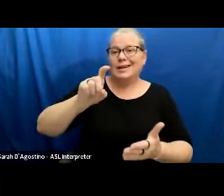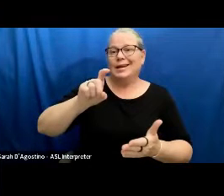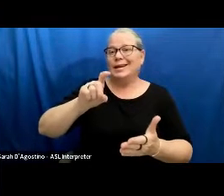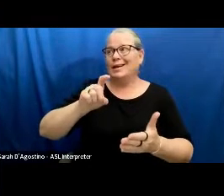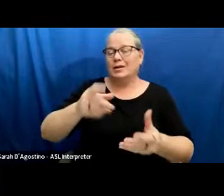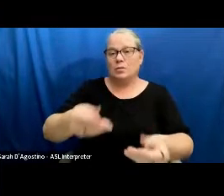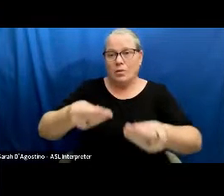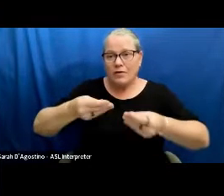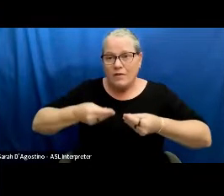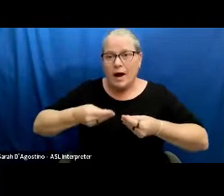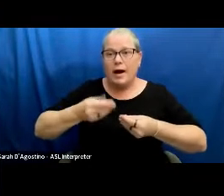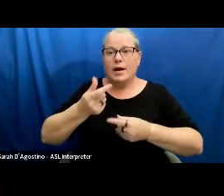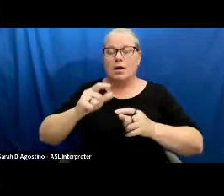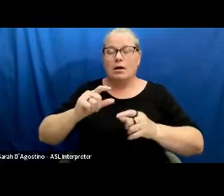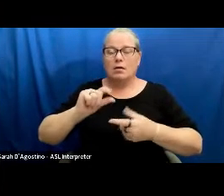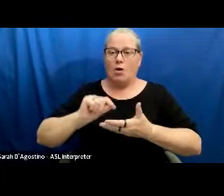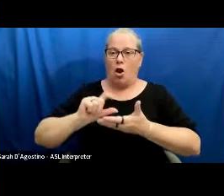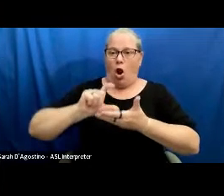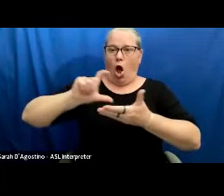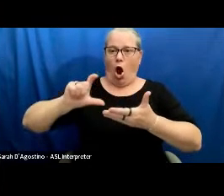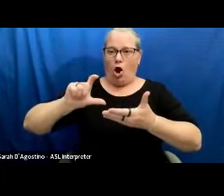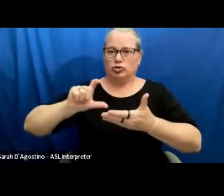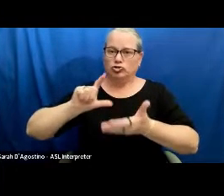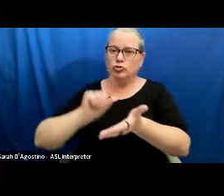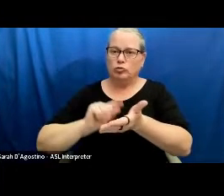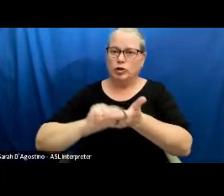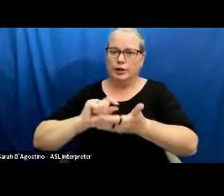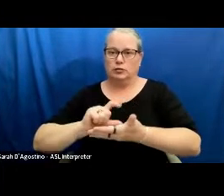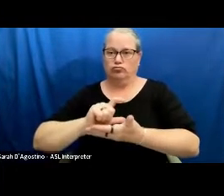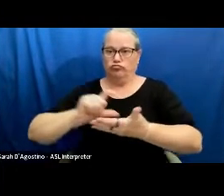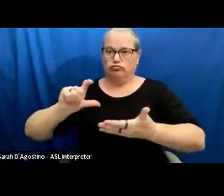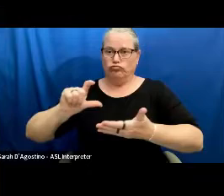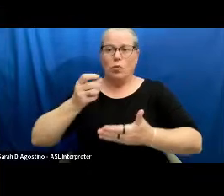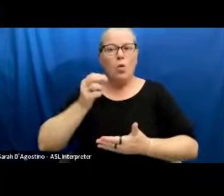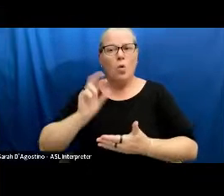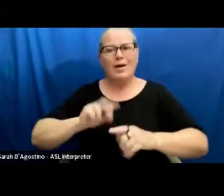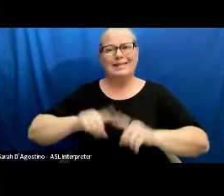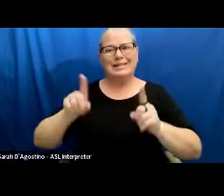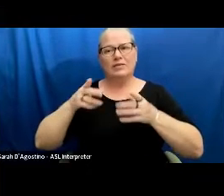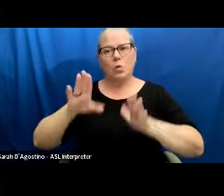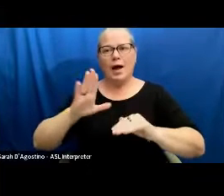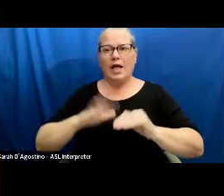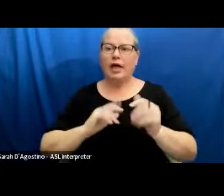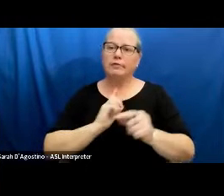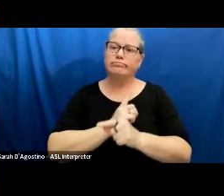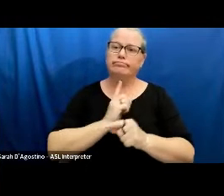in large print in an alternative format that's something that the state is required to provide